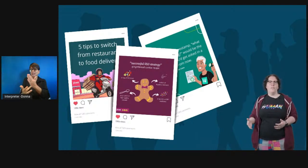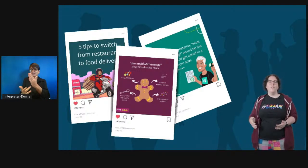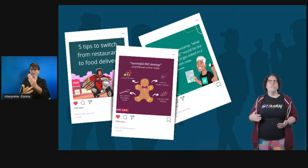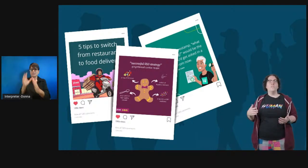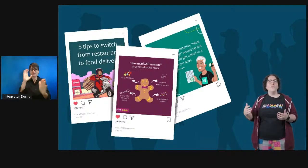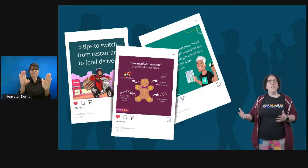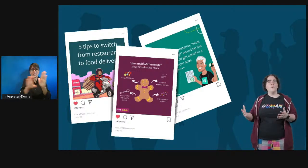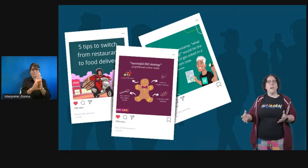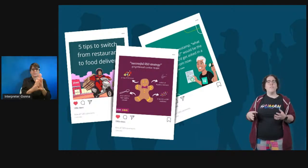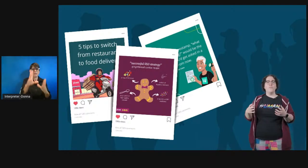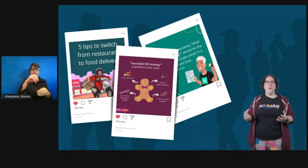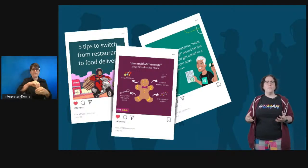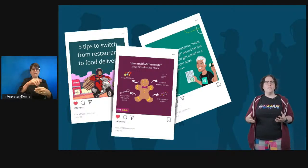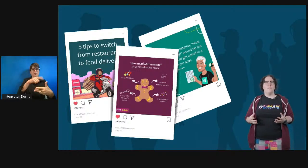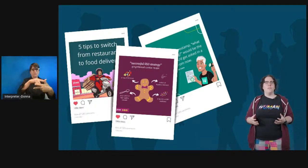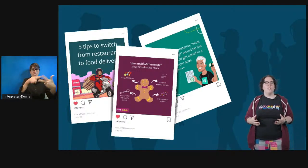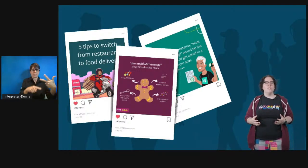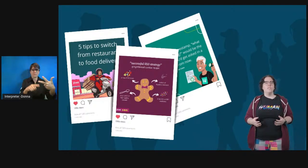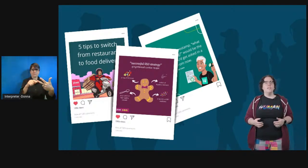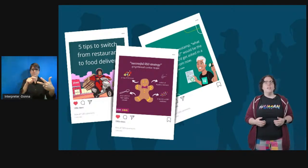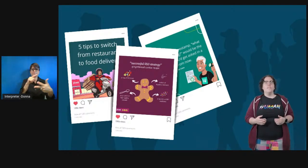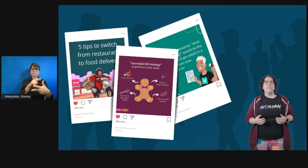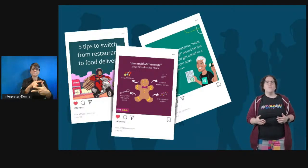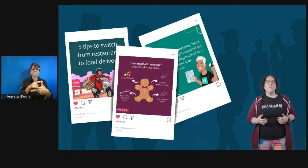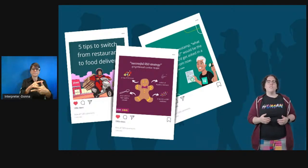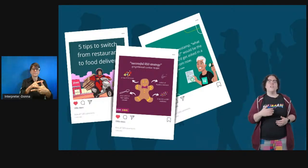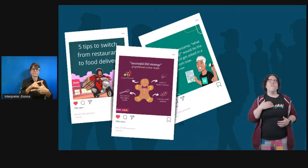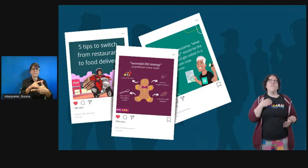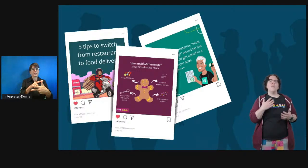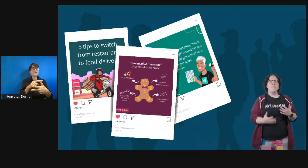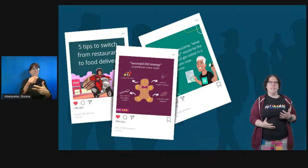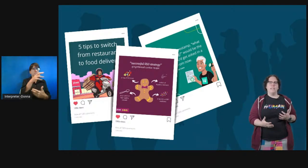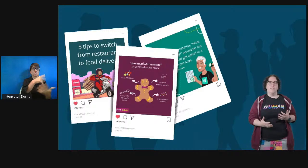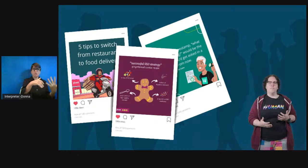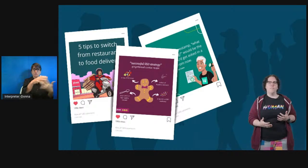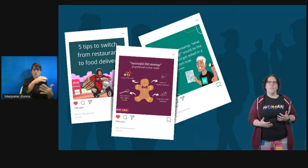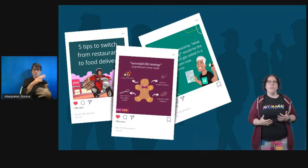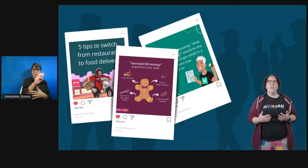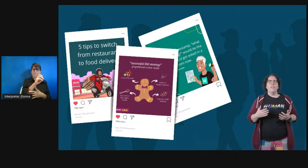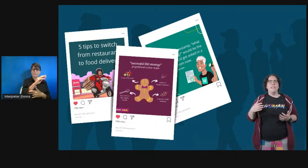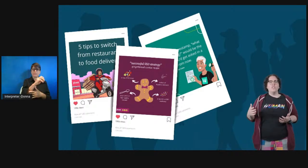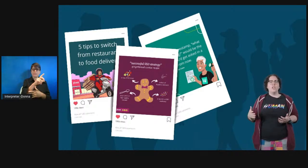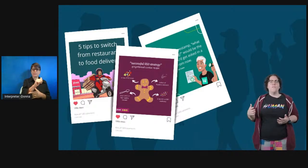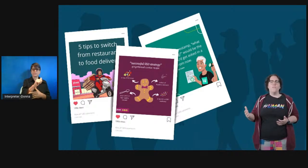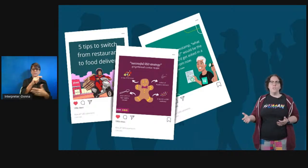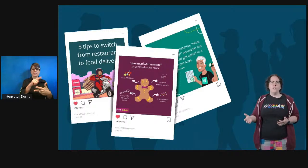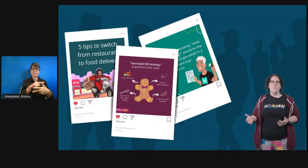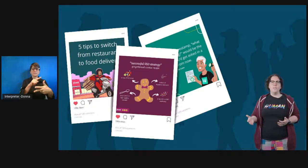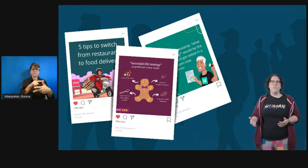Images fall into 3 different categories when it comes to Alt Text . On social media, it is almost always informative .